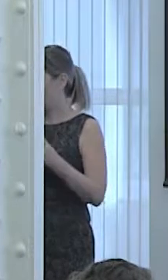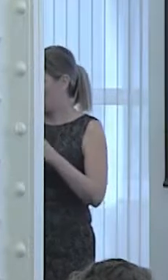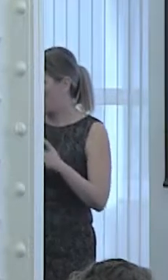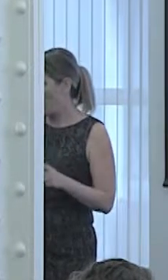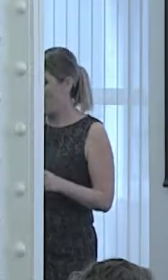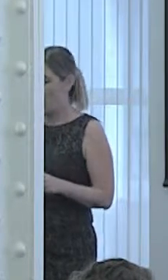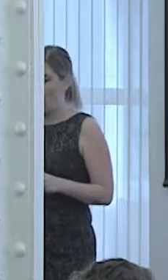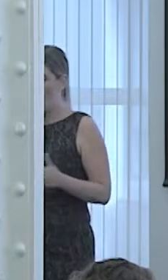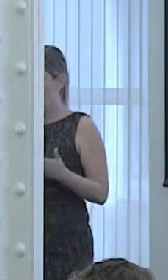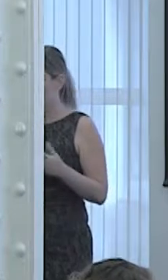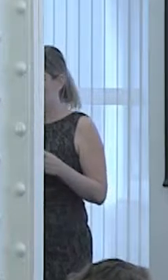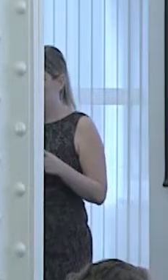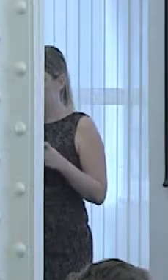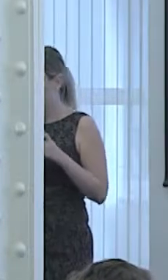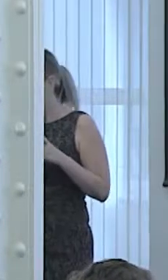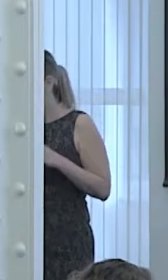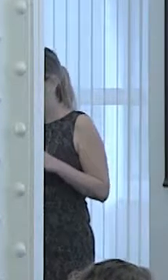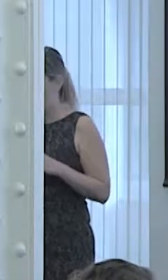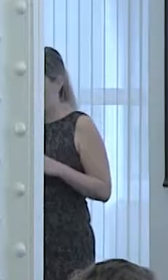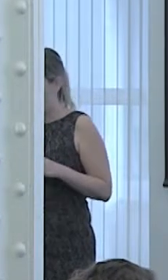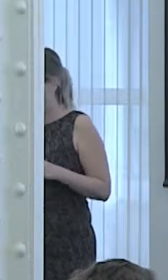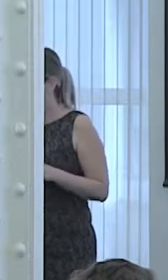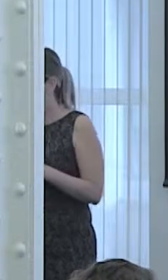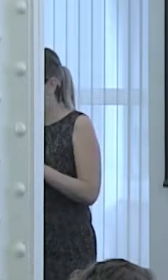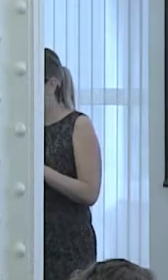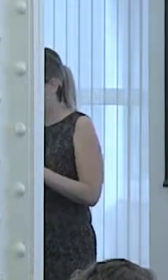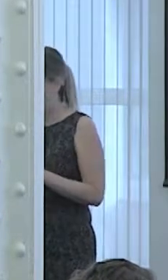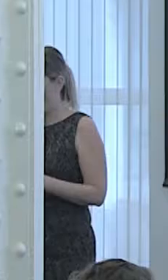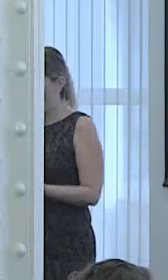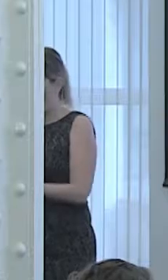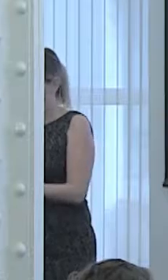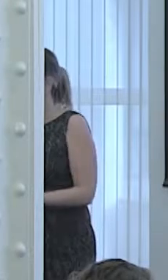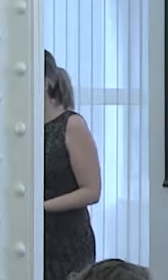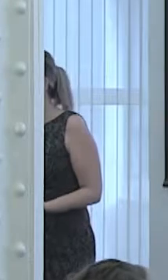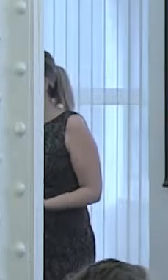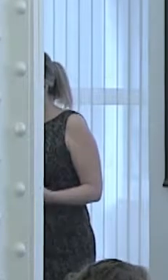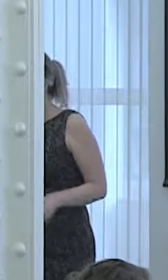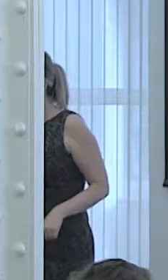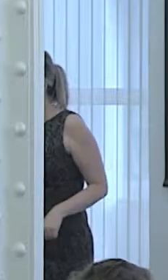they make up like their own language, or they say it in writing down they consent to this.